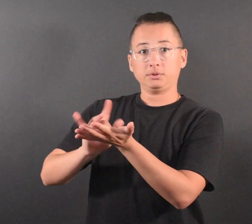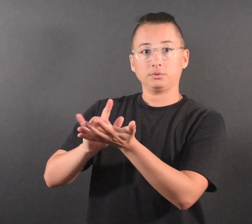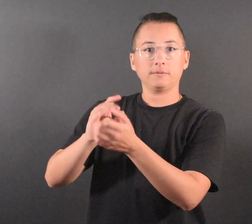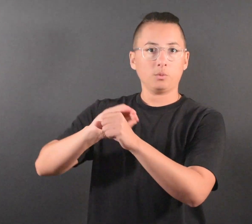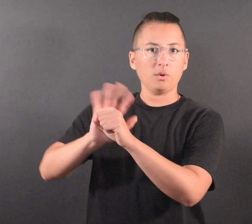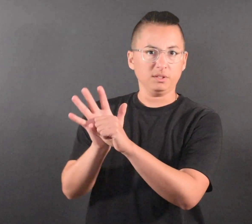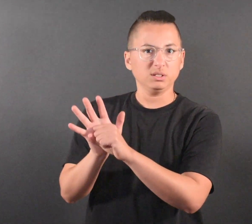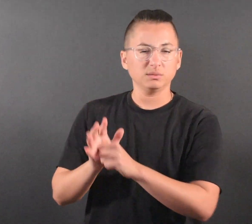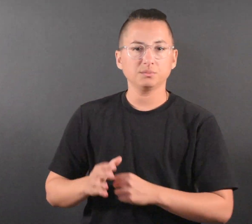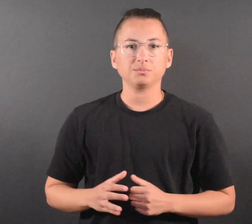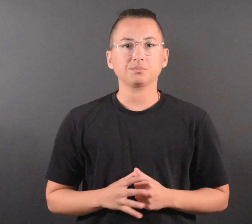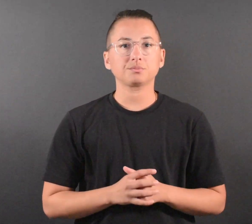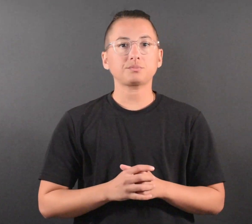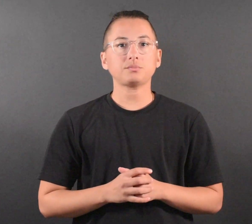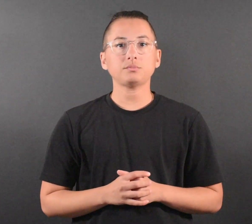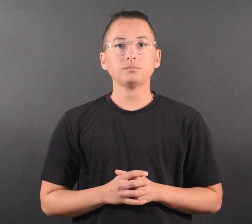Getting medications for COVID-19